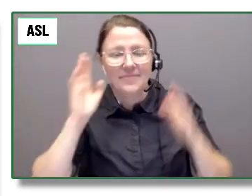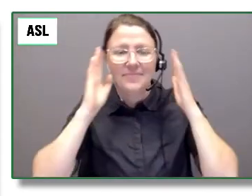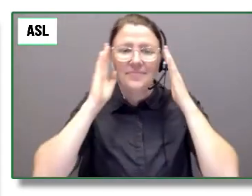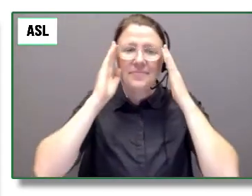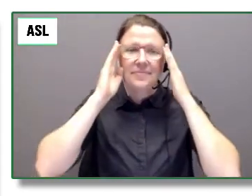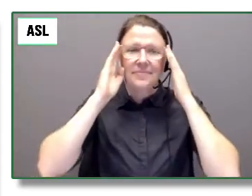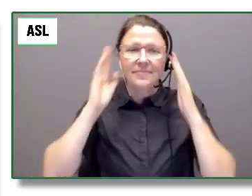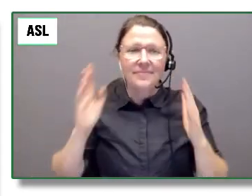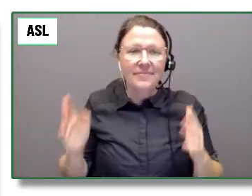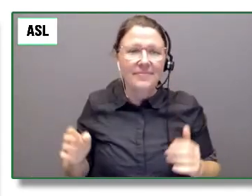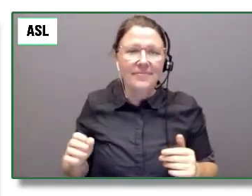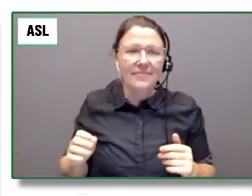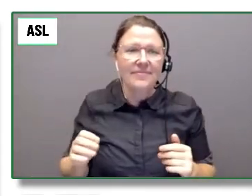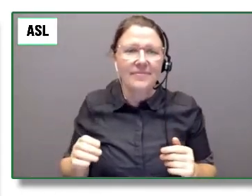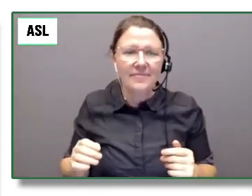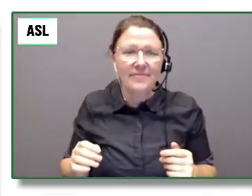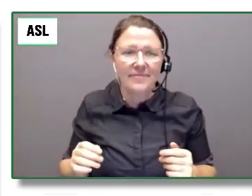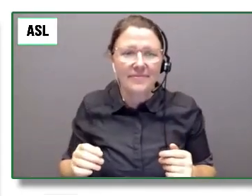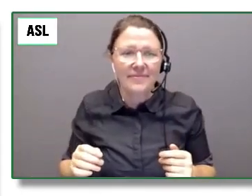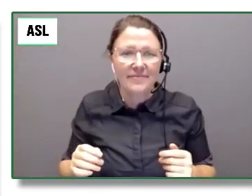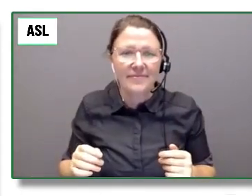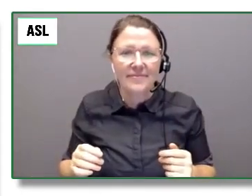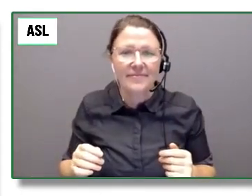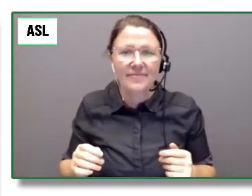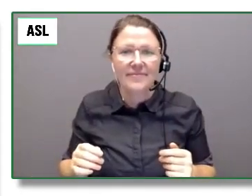of those elements of friction, all of those